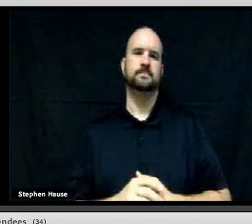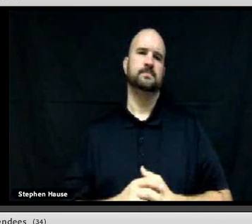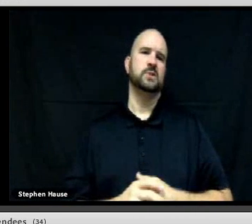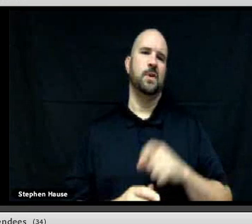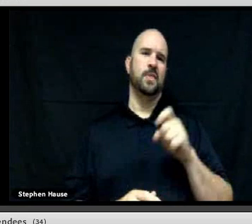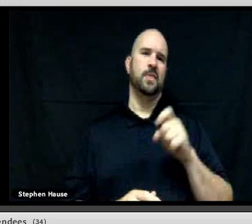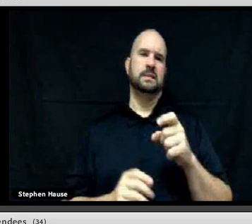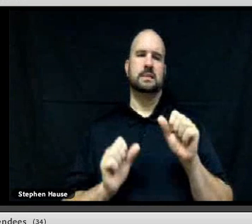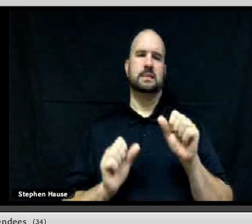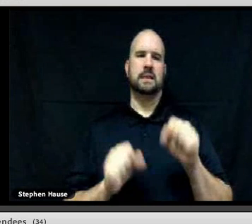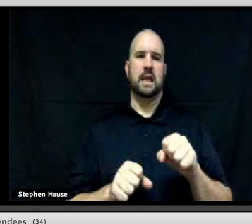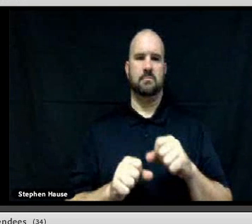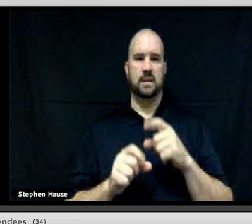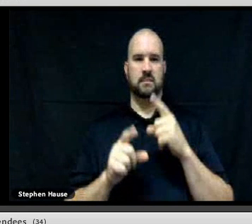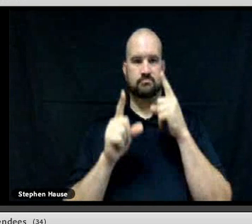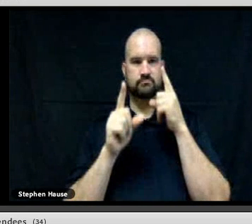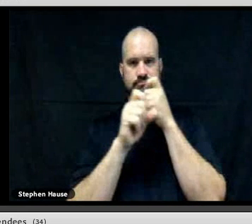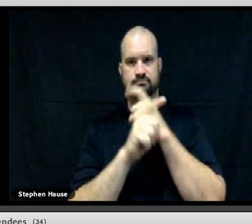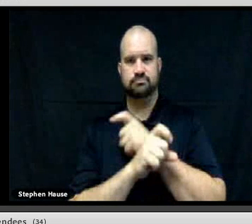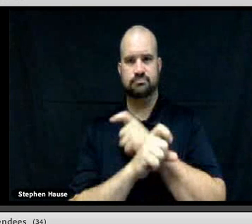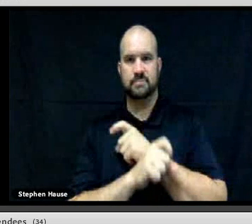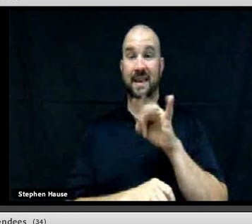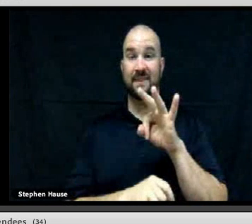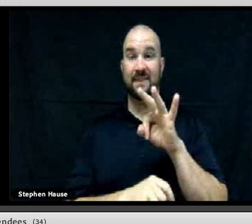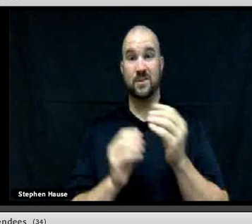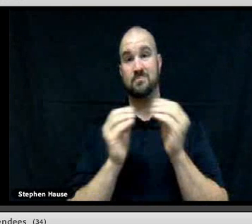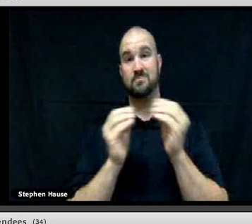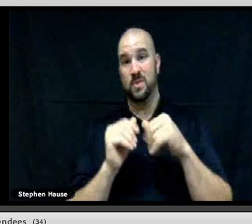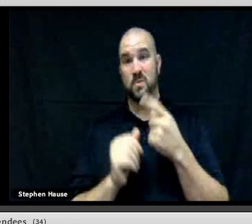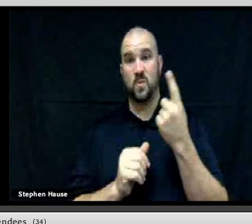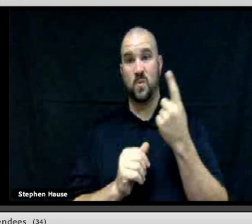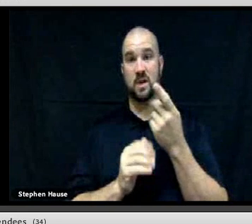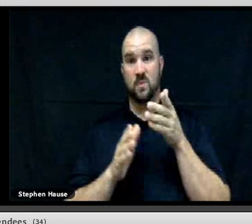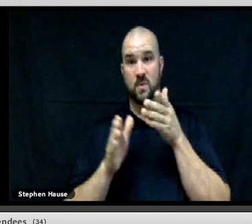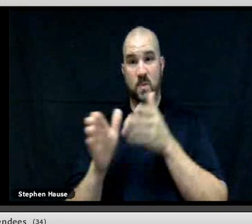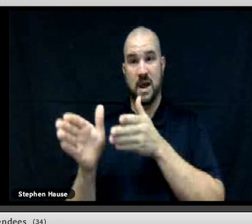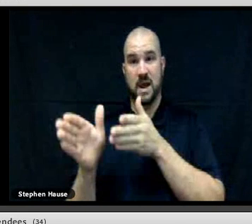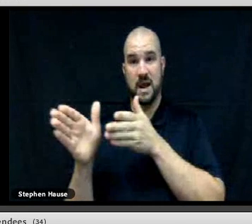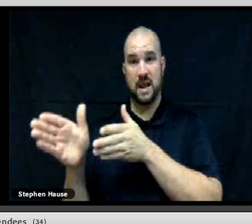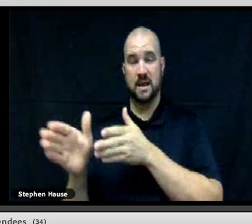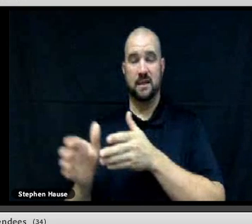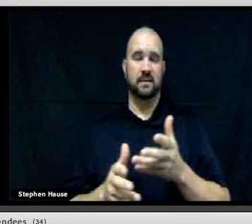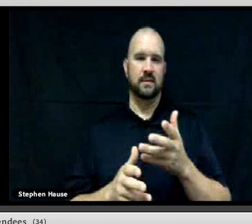Um, but again, really thinking about the user's intent in searching is going to be useful, uh,